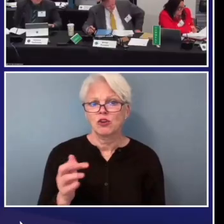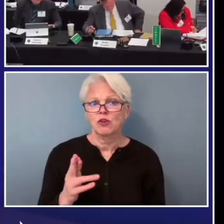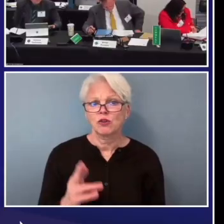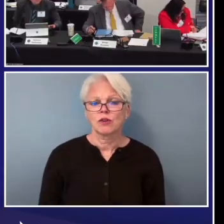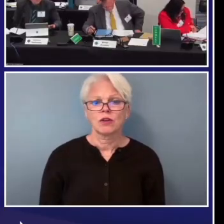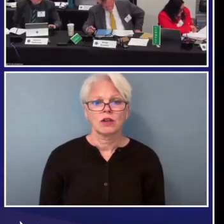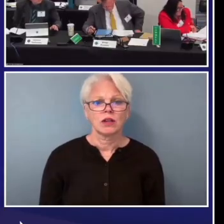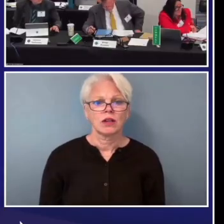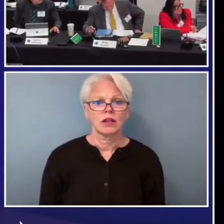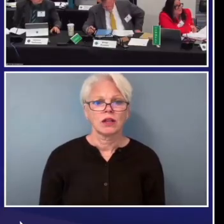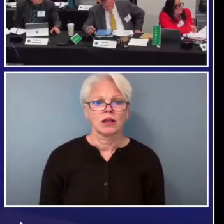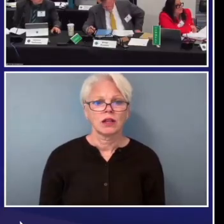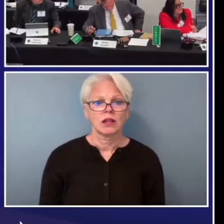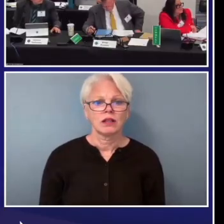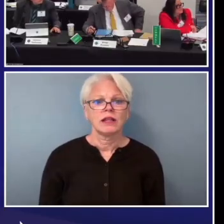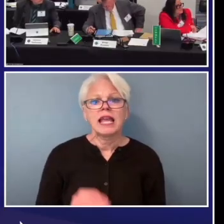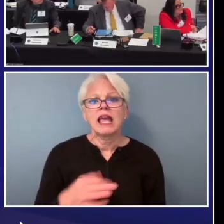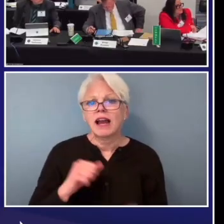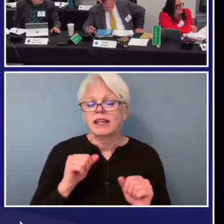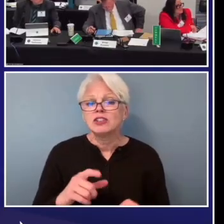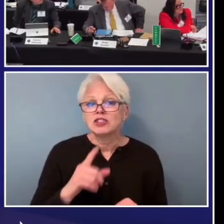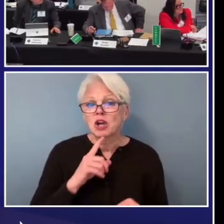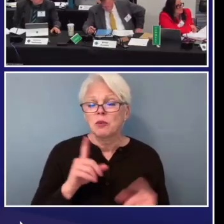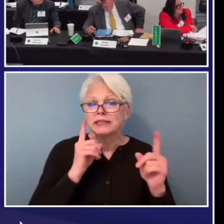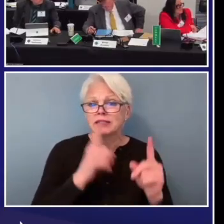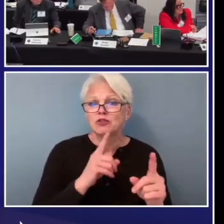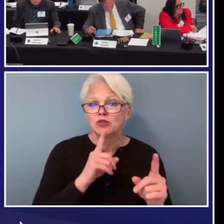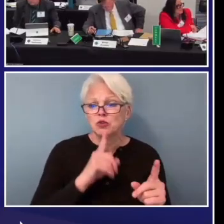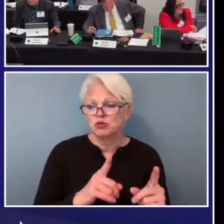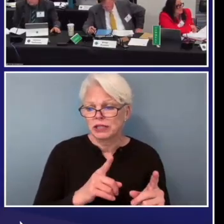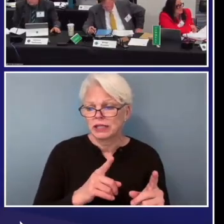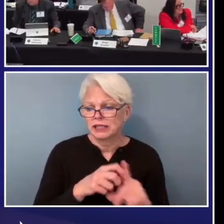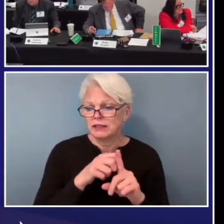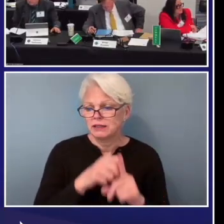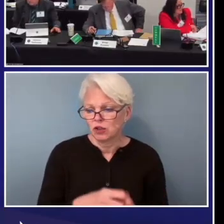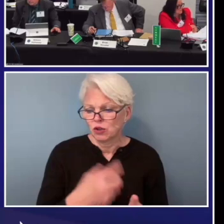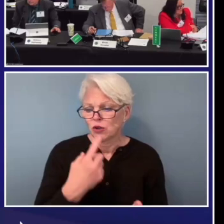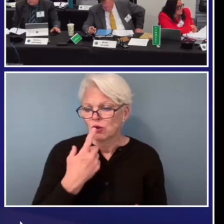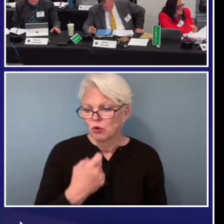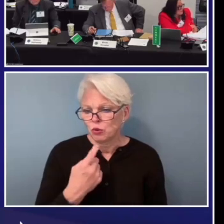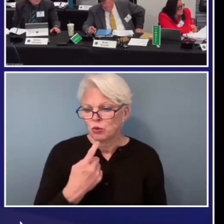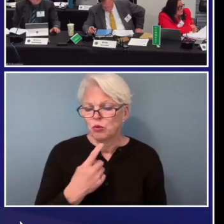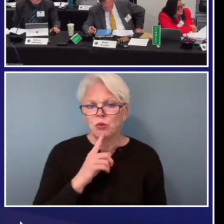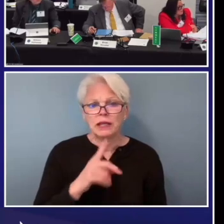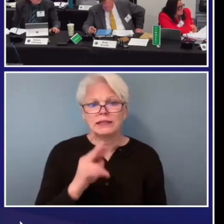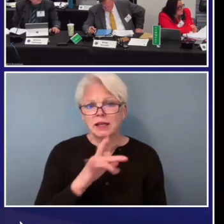If, yeah, if I could just ask. So is the intention to really get at who is, by definition, a public representative?